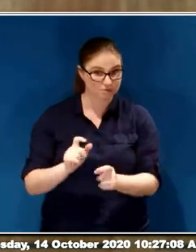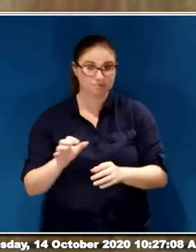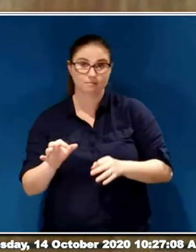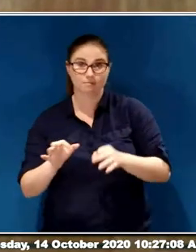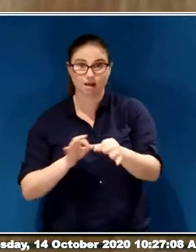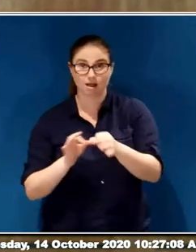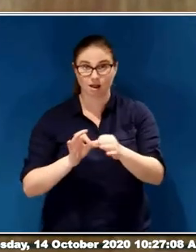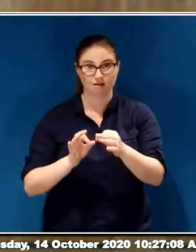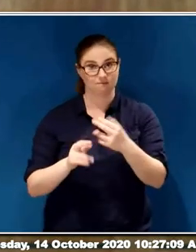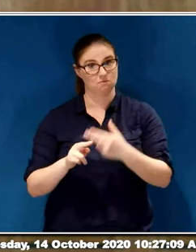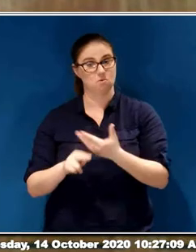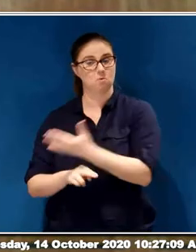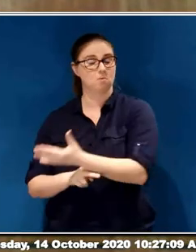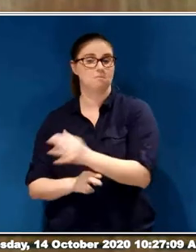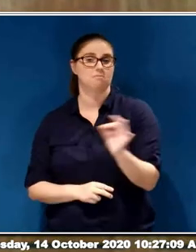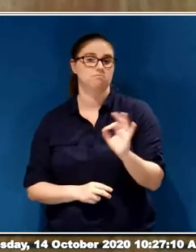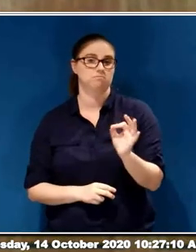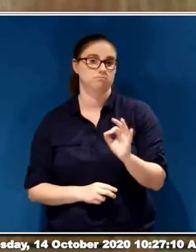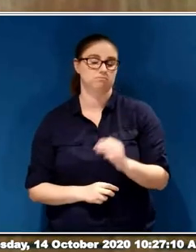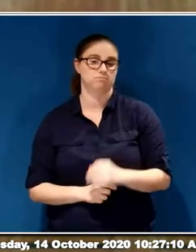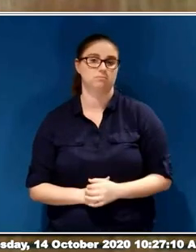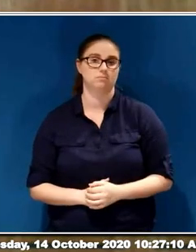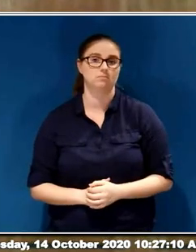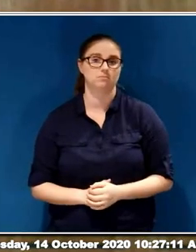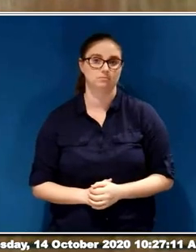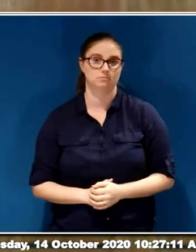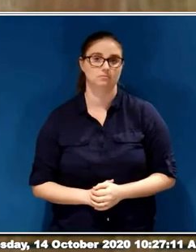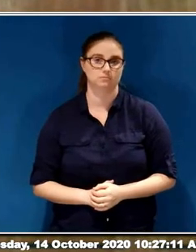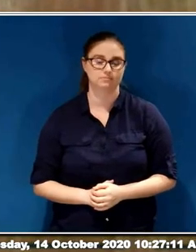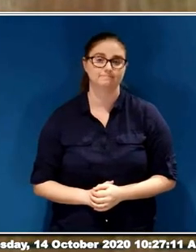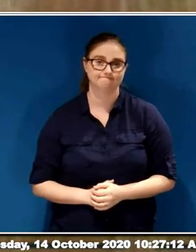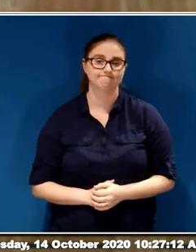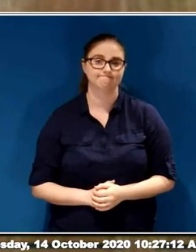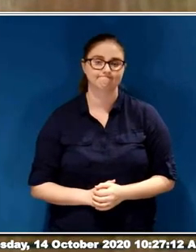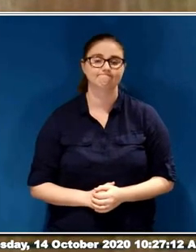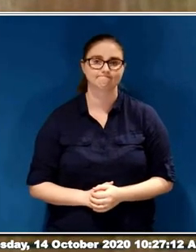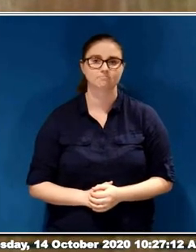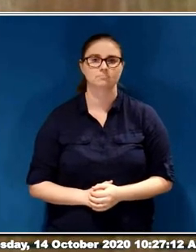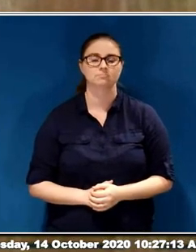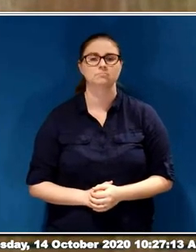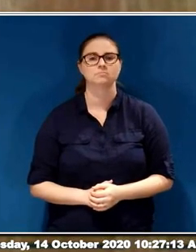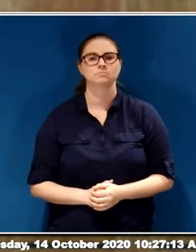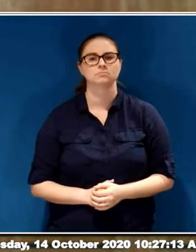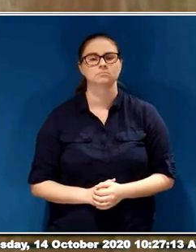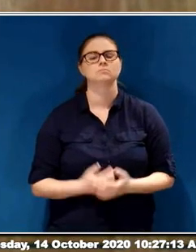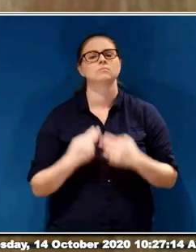Between the two schools? Correct. To your knowledge, was a behaviour support plan